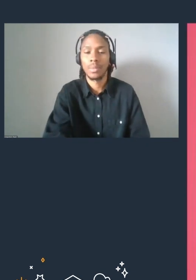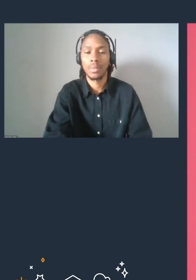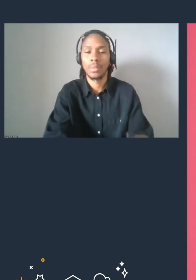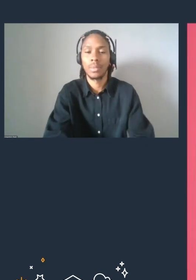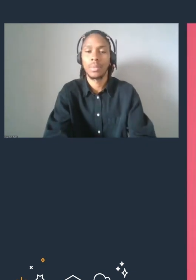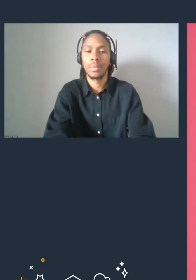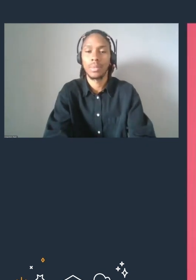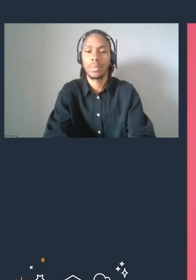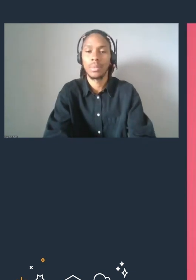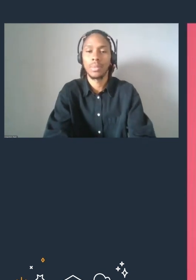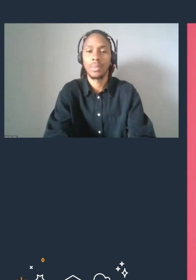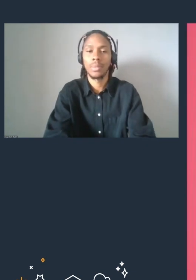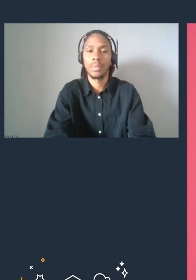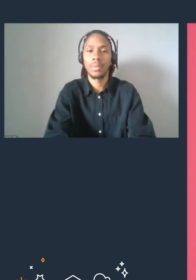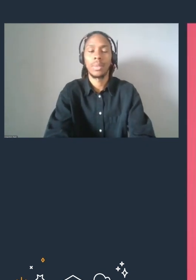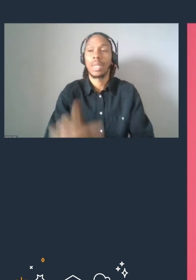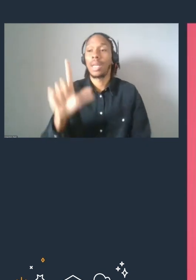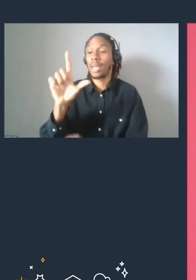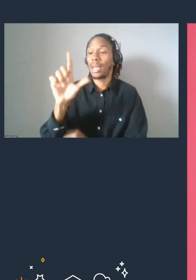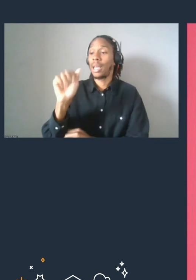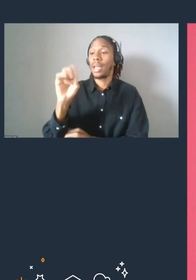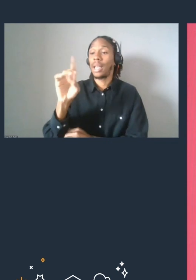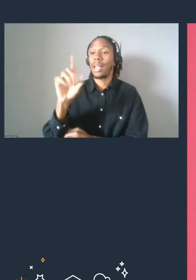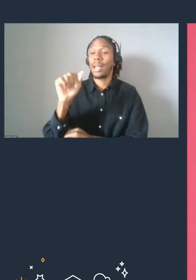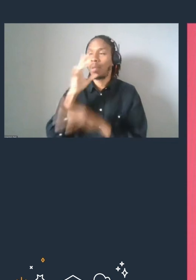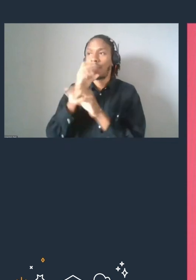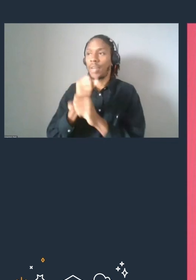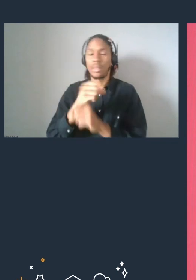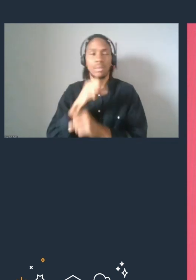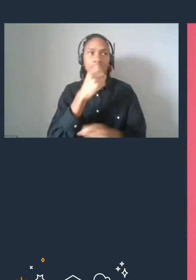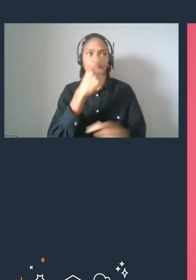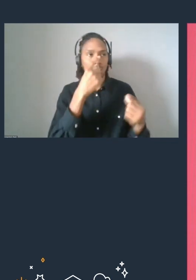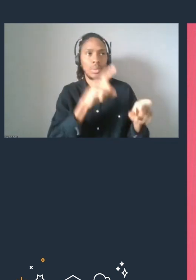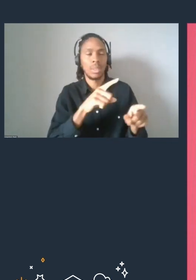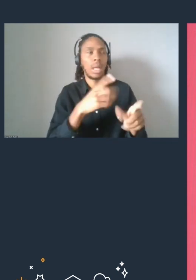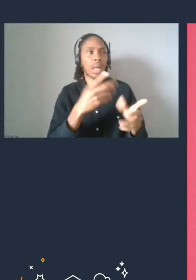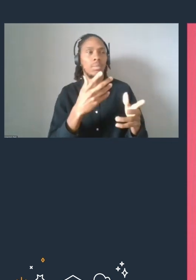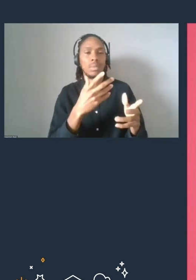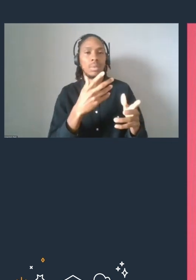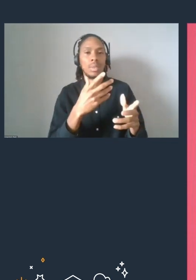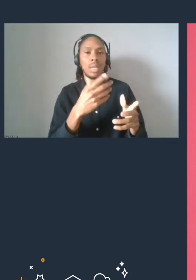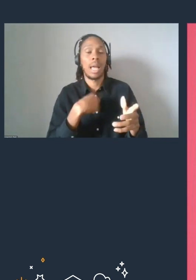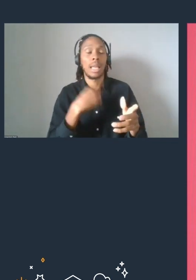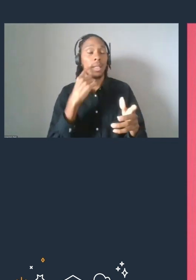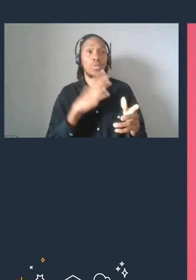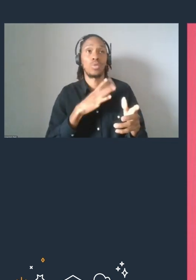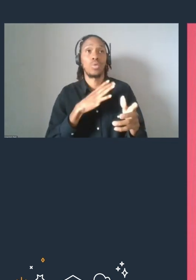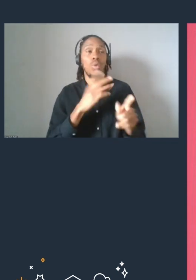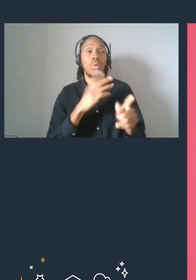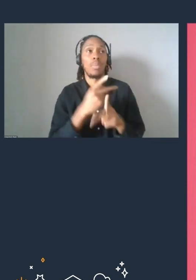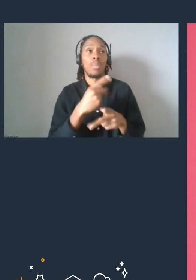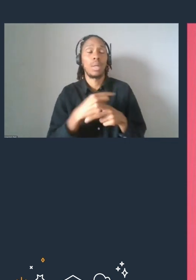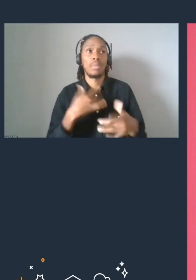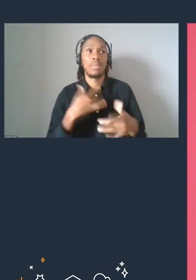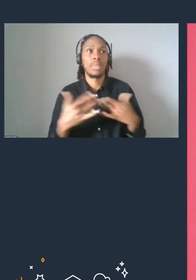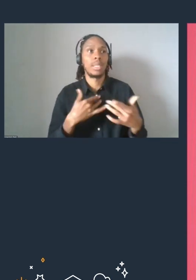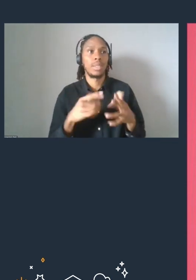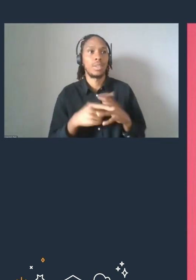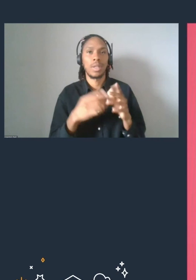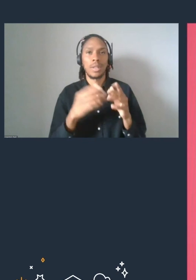Lambda is just fascinating to me. Yes, yes. Very fascinating. I think it's a very cool product. I'm excited to just start playing with it right after I leave here.